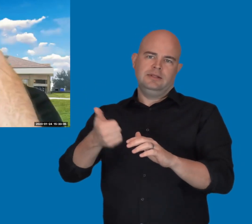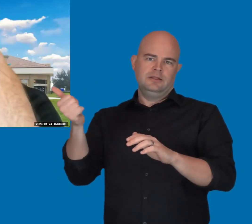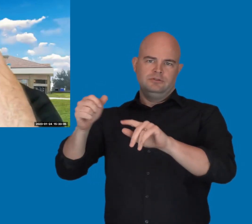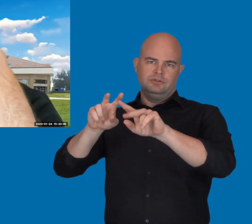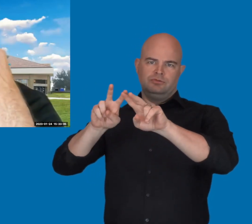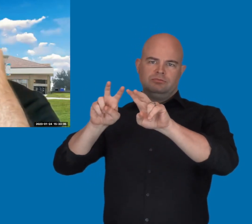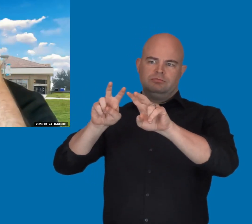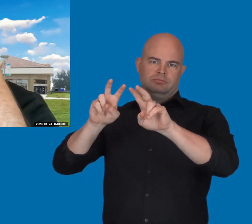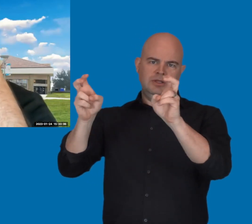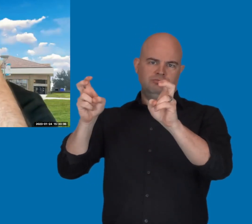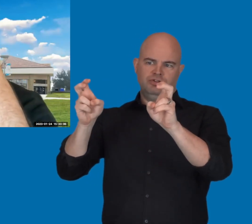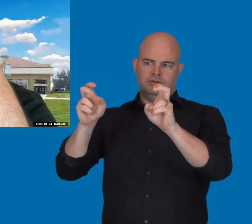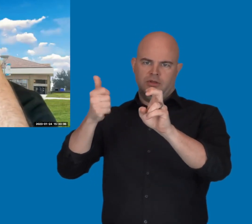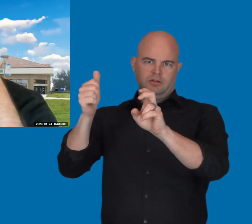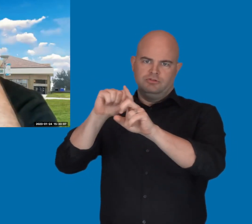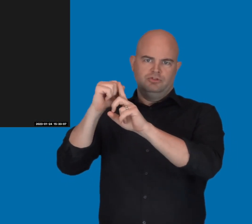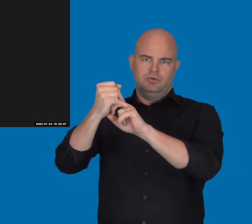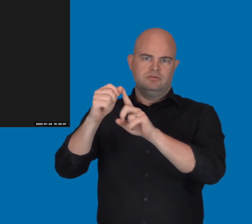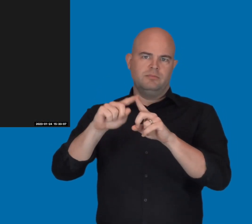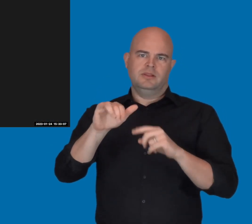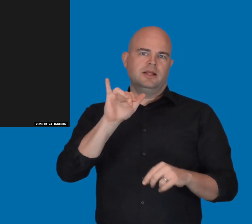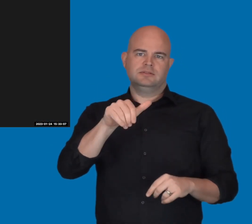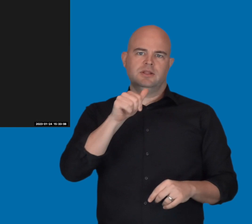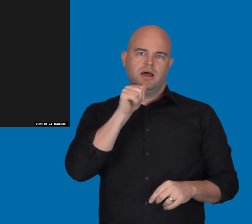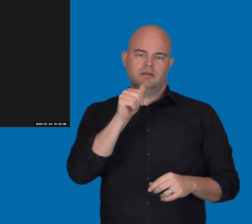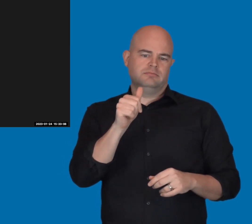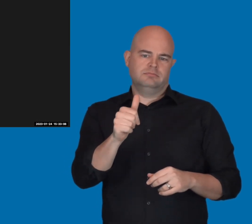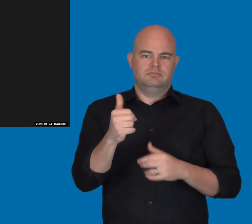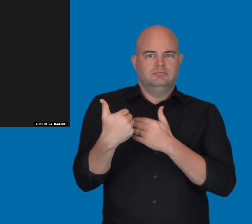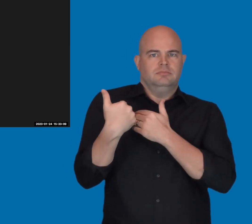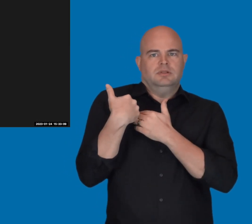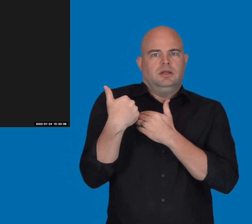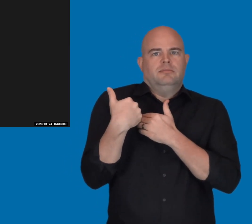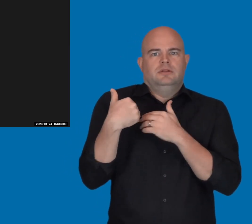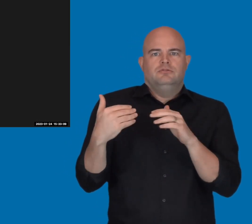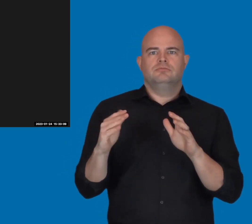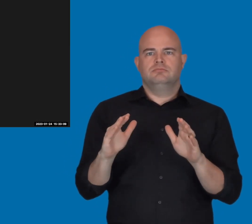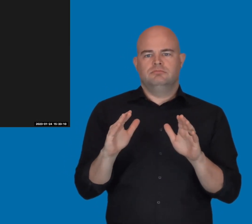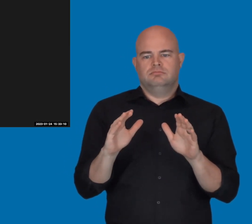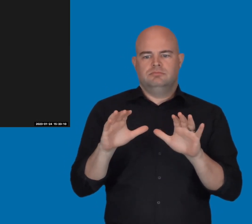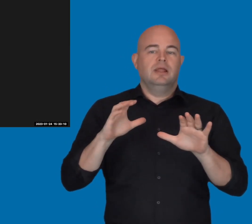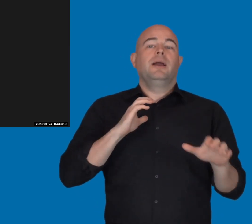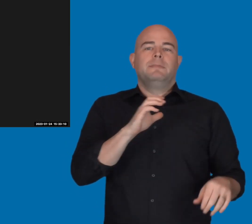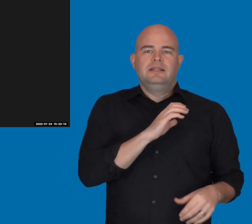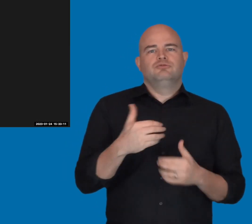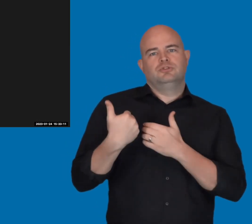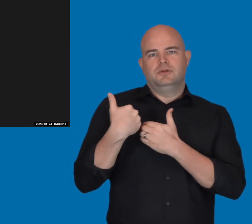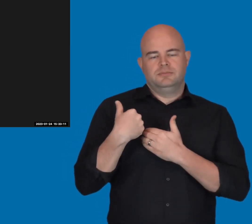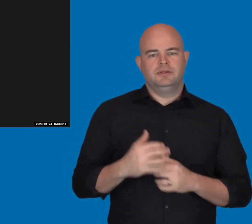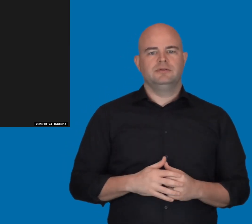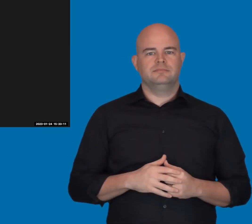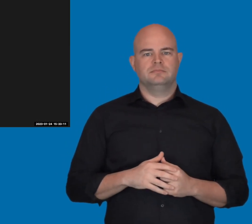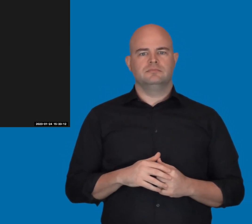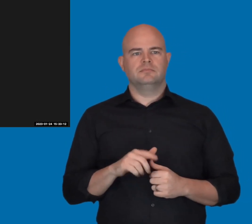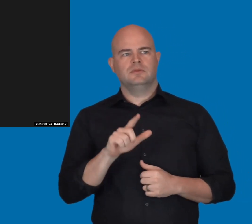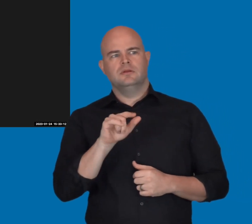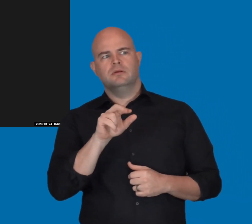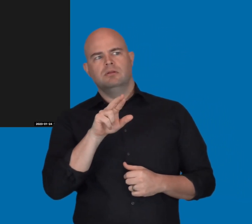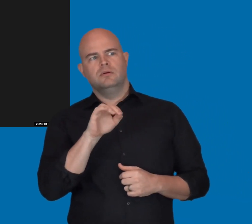that if a department is submitting a course to be offered as distance education they're verifying